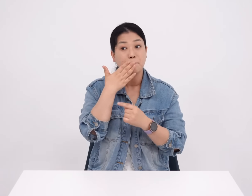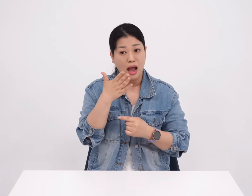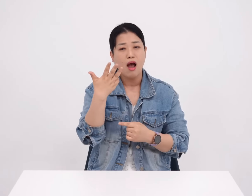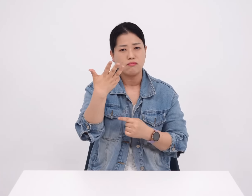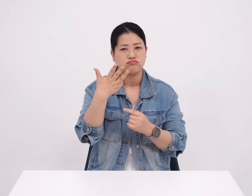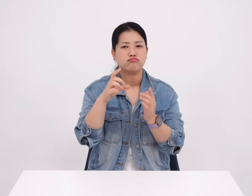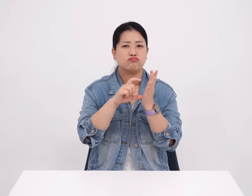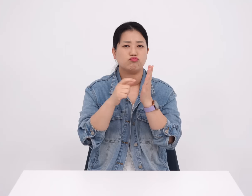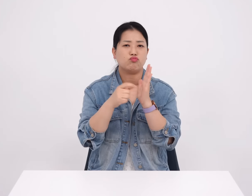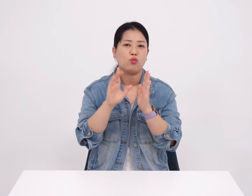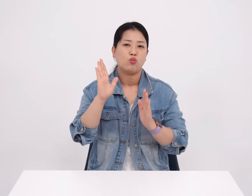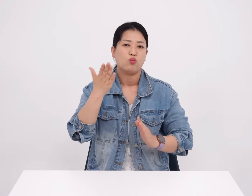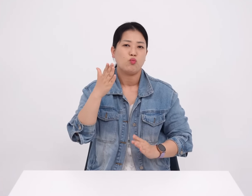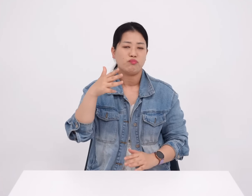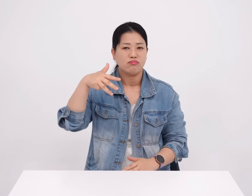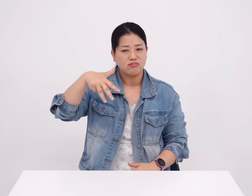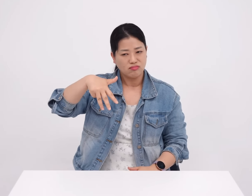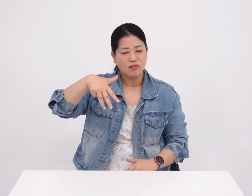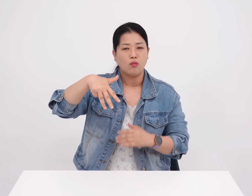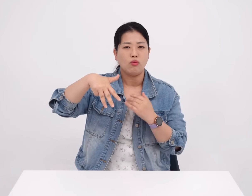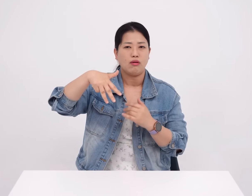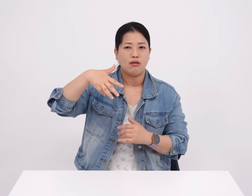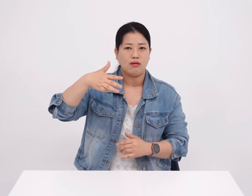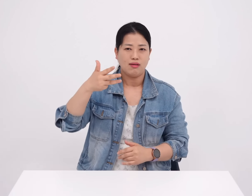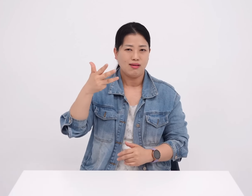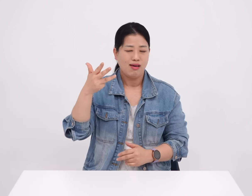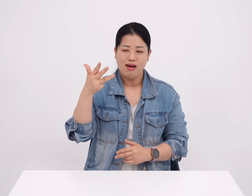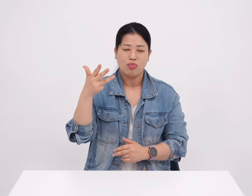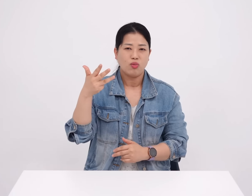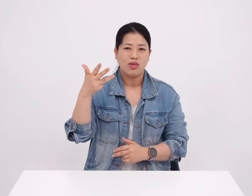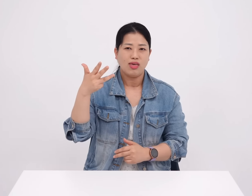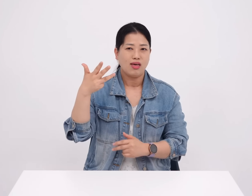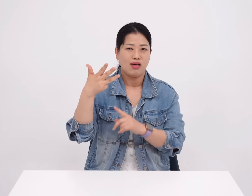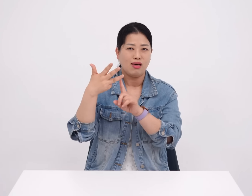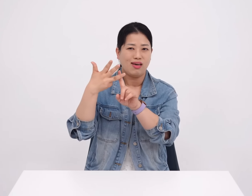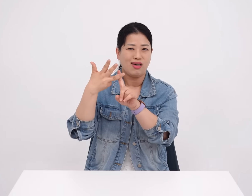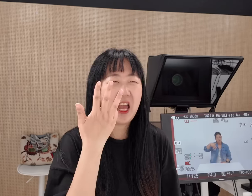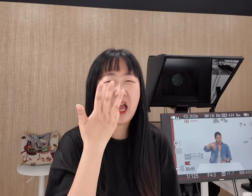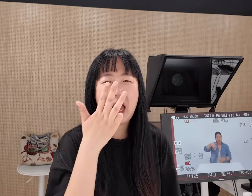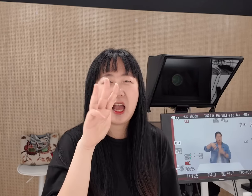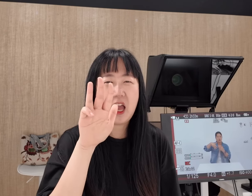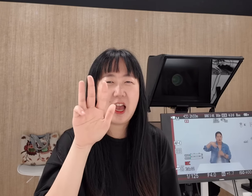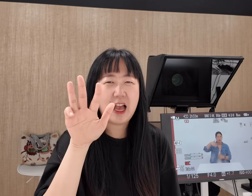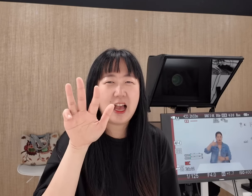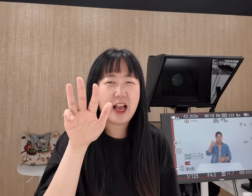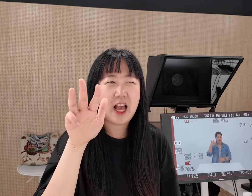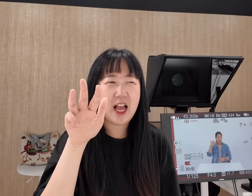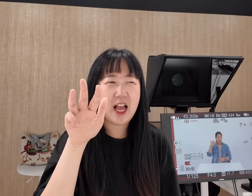Just fold as much as you can. Look at this, I'm not good either. I'm like this.